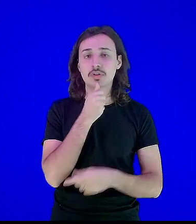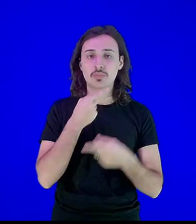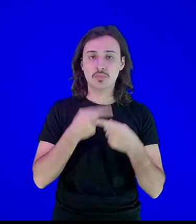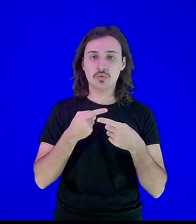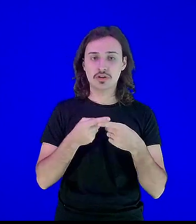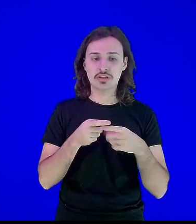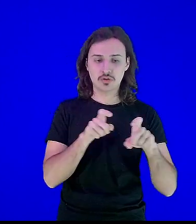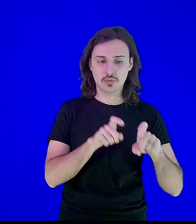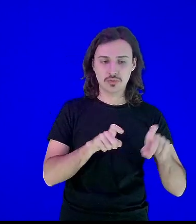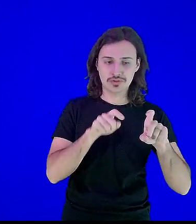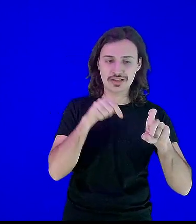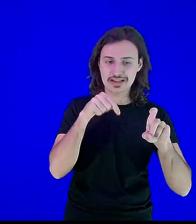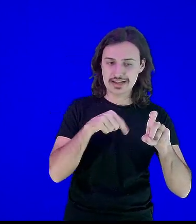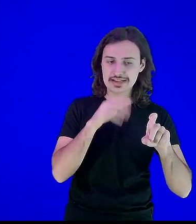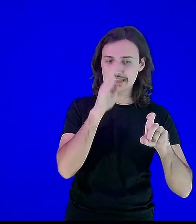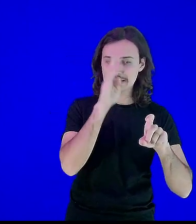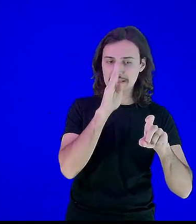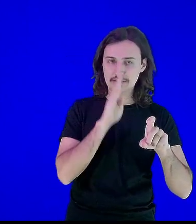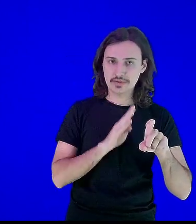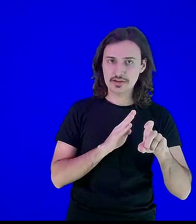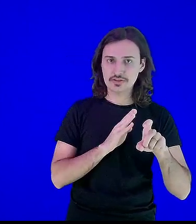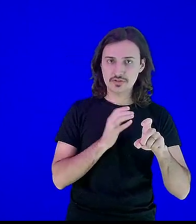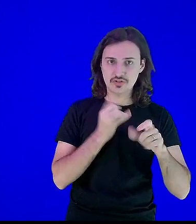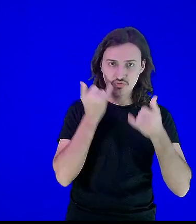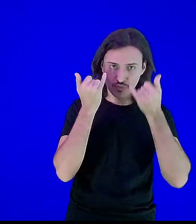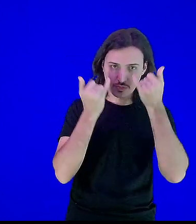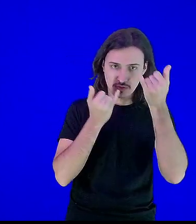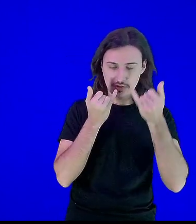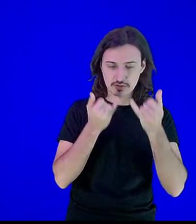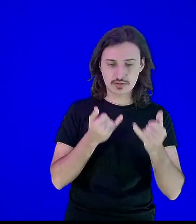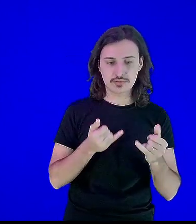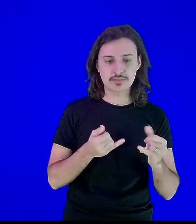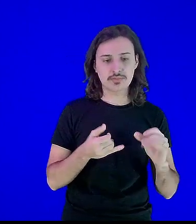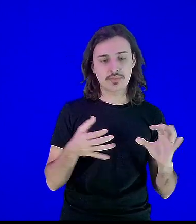how can I ease that? how can I make it faster?